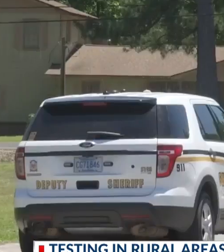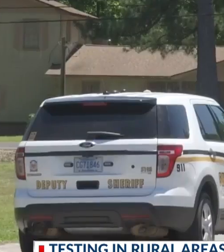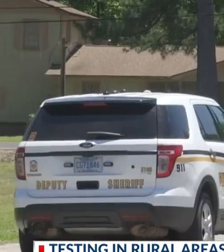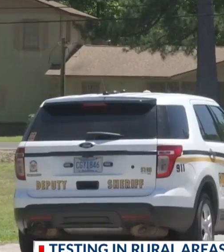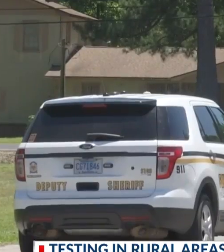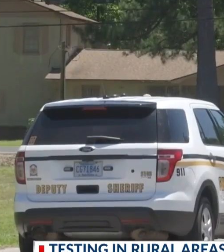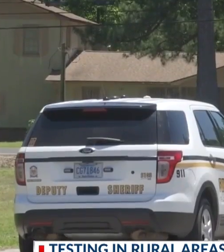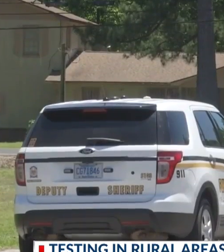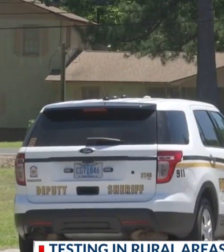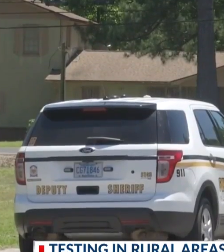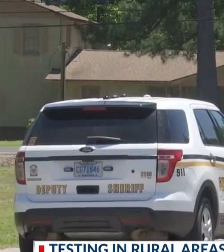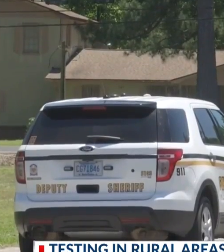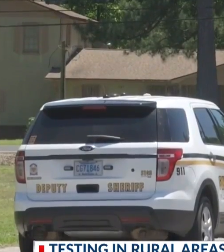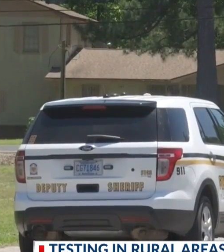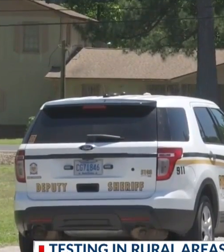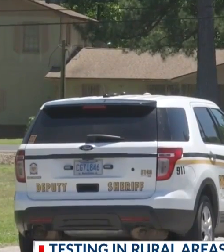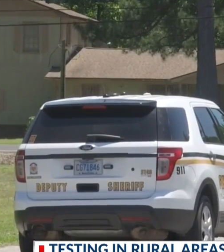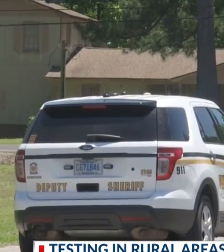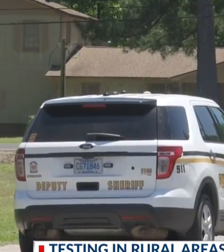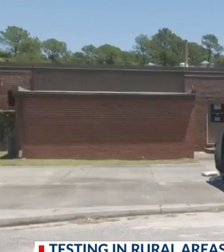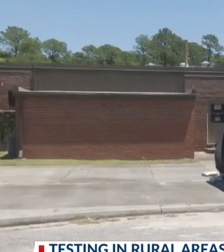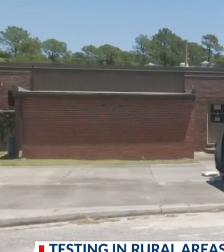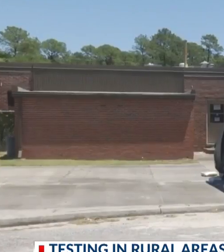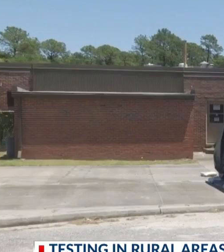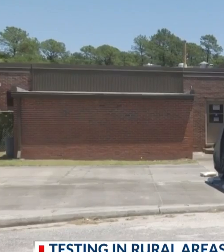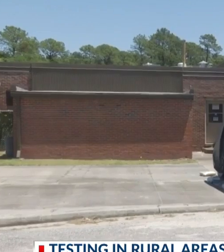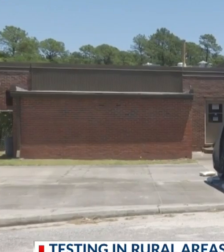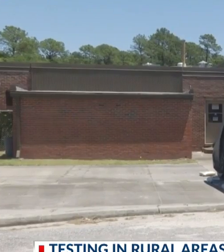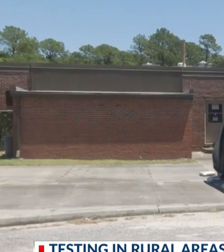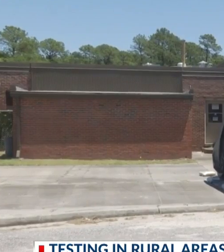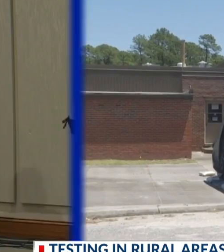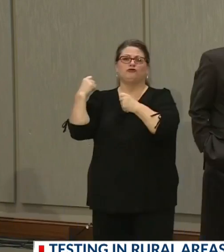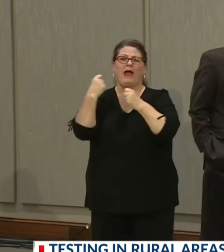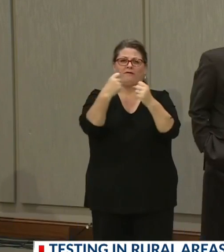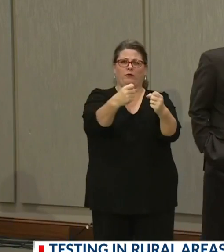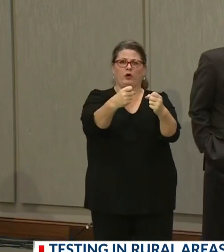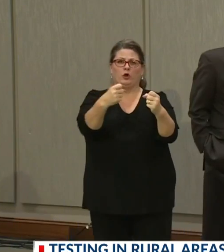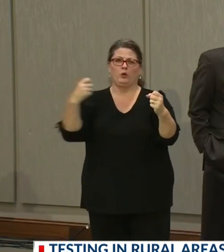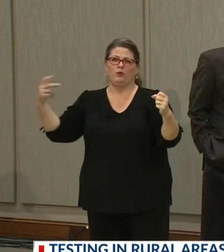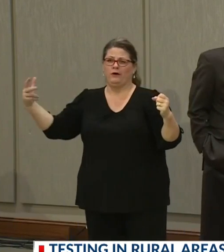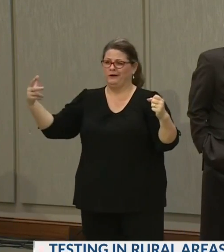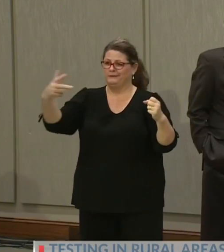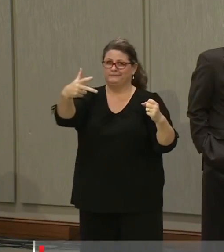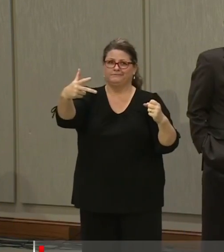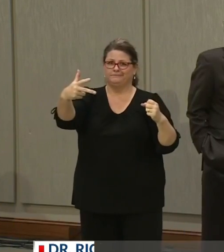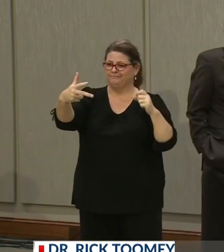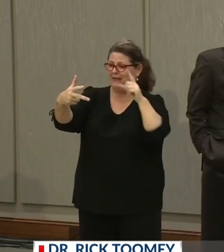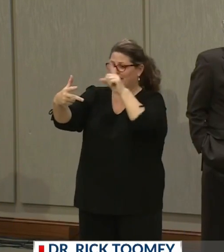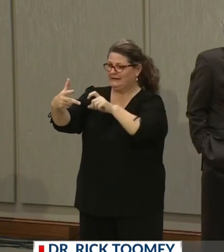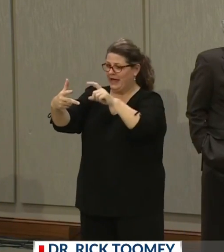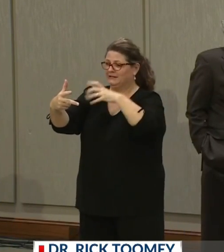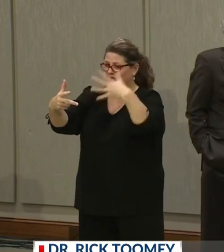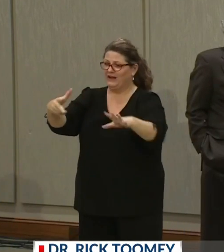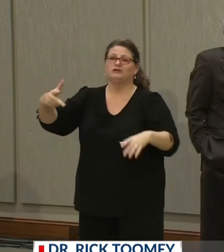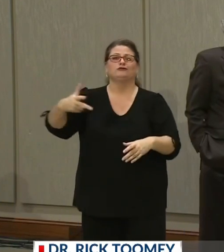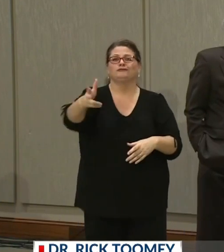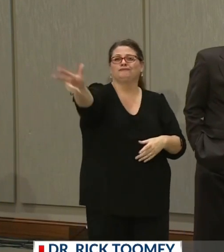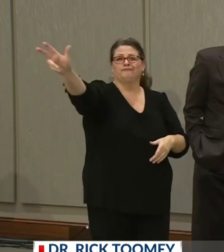TESTING FACILITIES.. AVAILABLE IN MORE RURAL PLACES. ""So the question about how do we get into the rural communities, is to one, partner with a lot